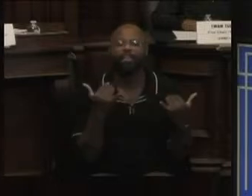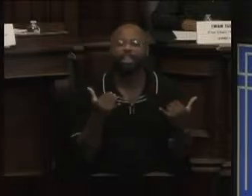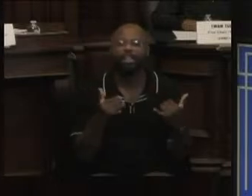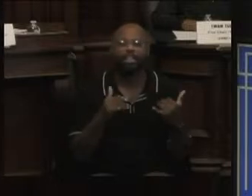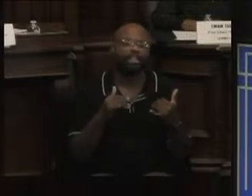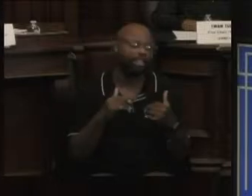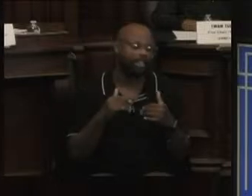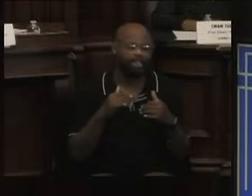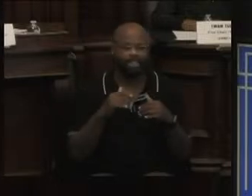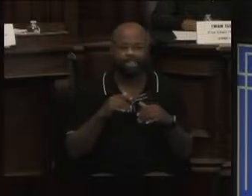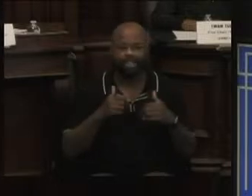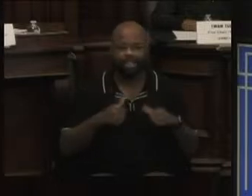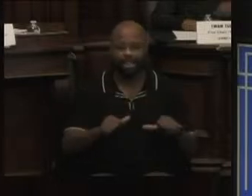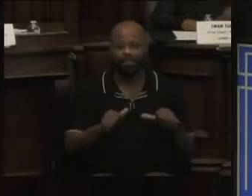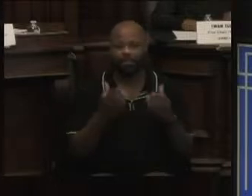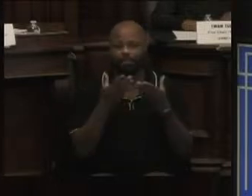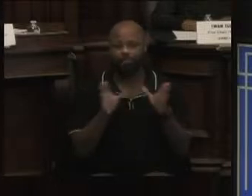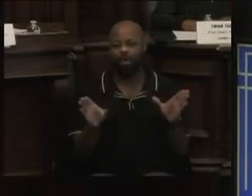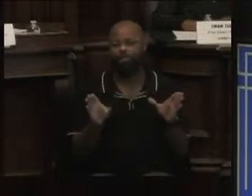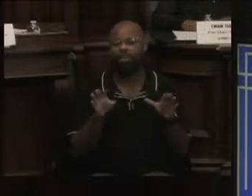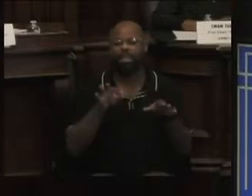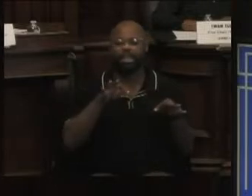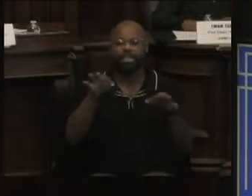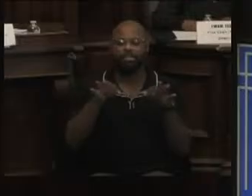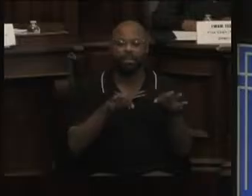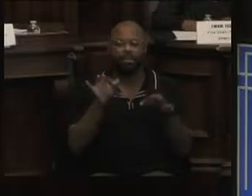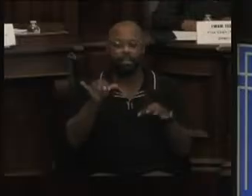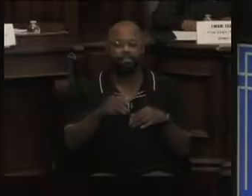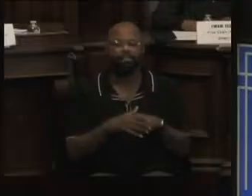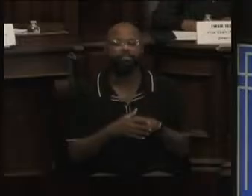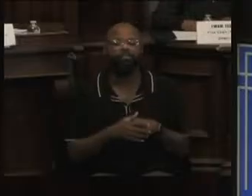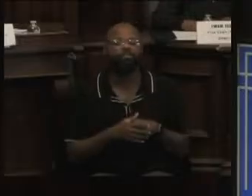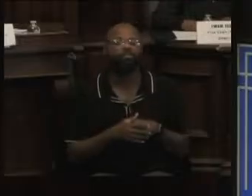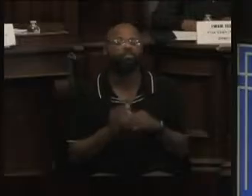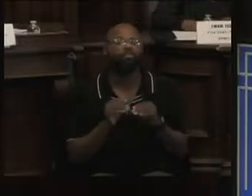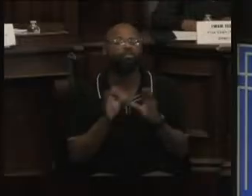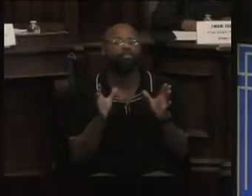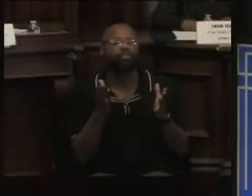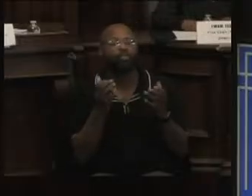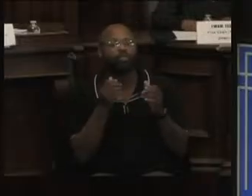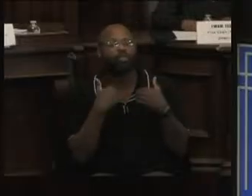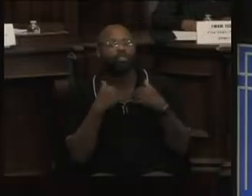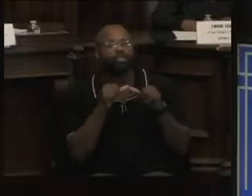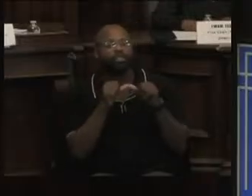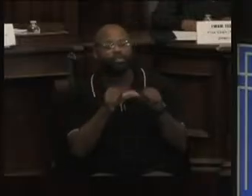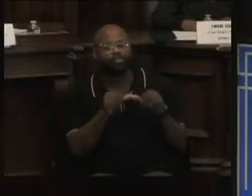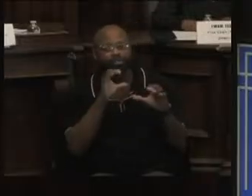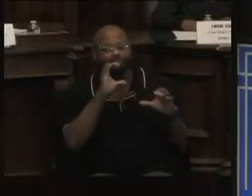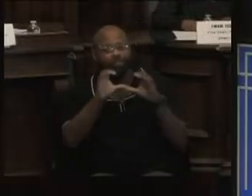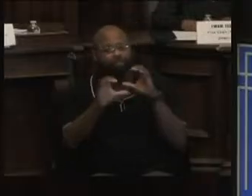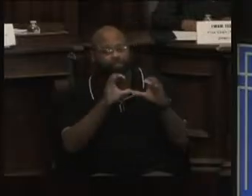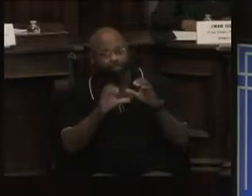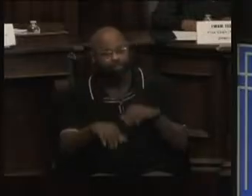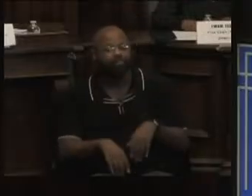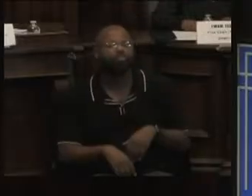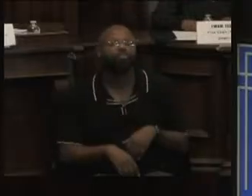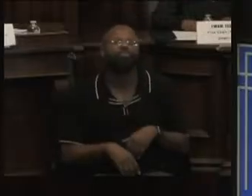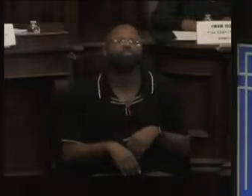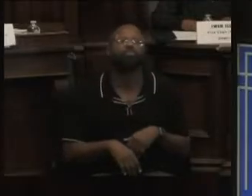heading in. So tonight was the attempt or that first step to publicly articulate that. We